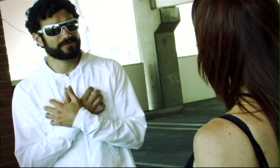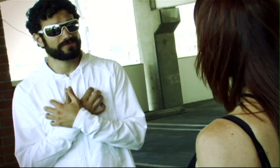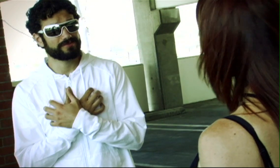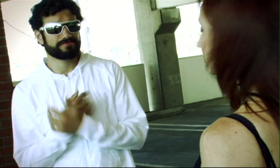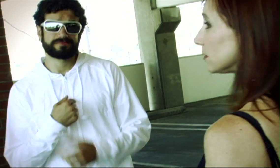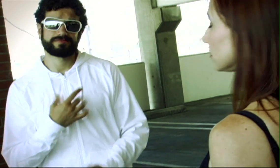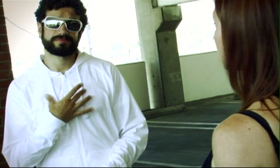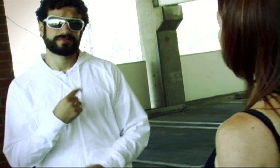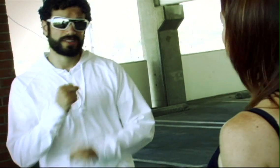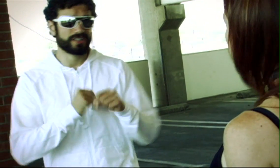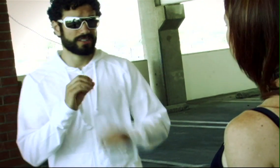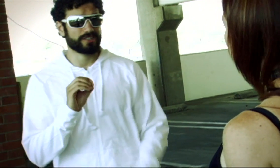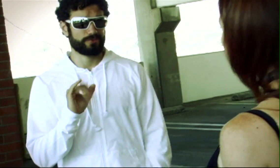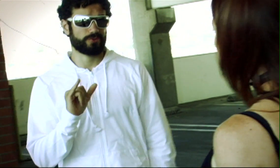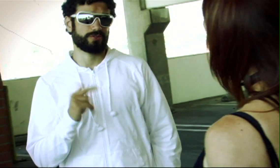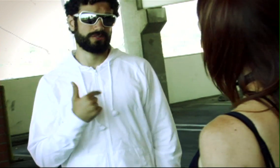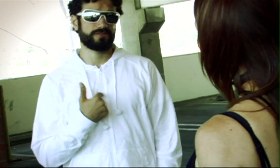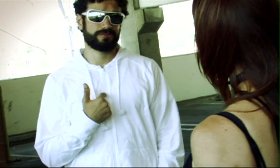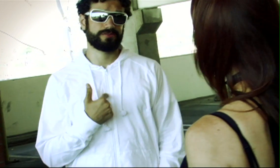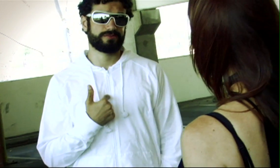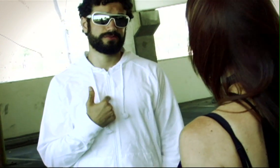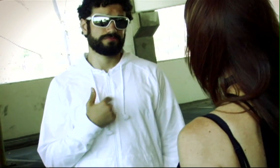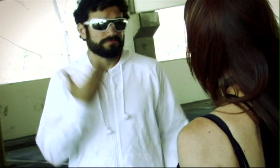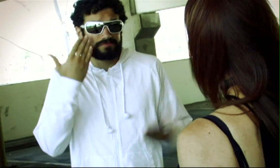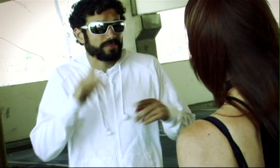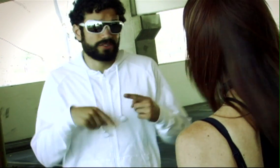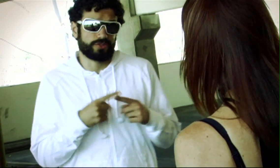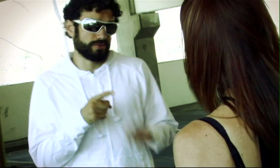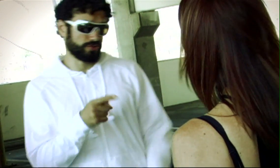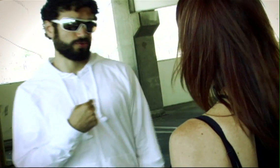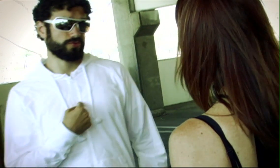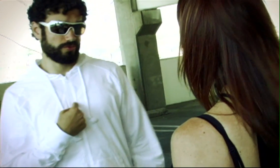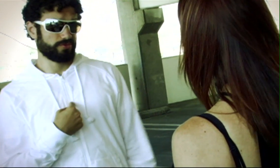(ASL) I like the motor oil, but I don't know about you.